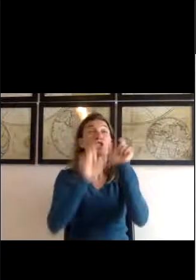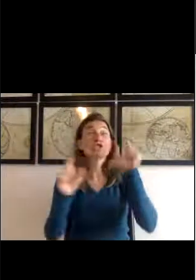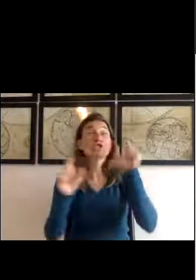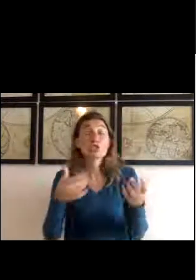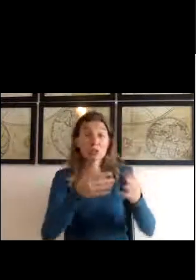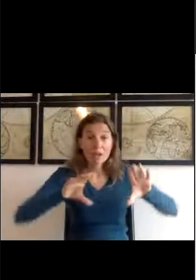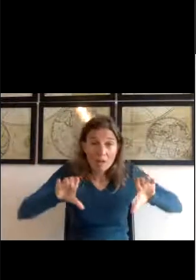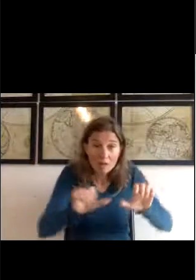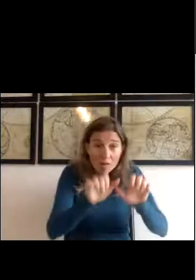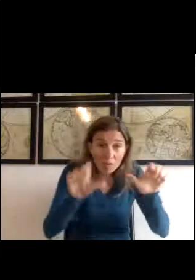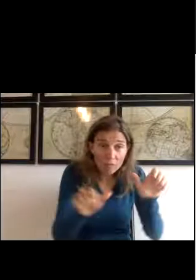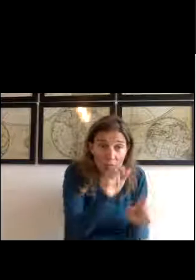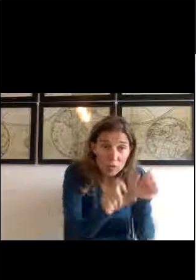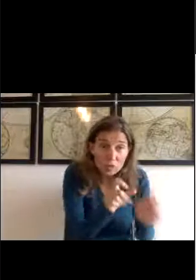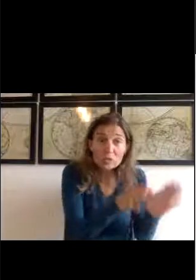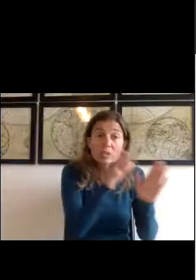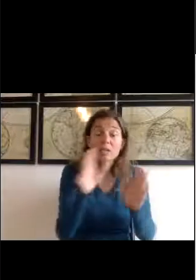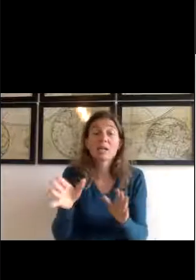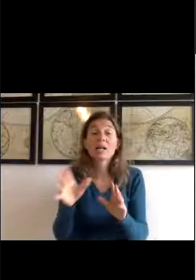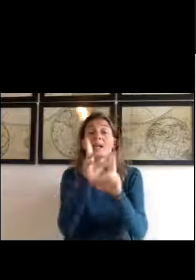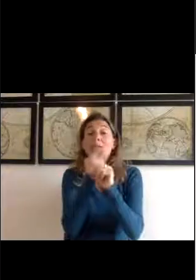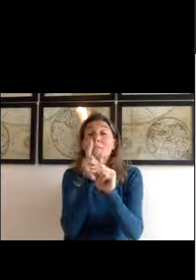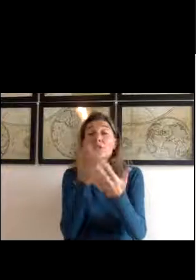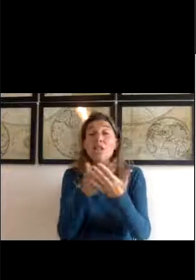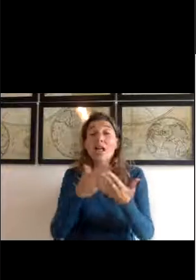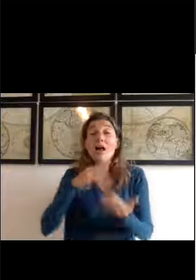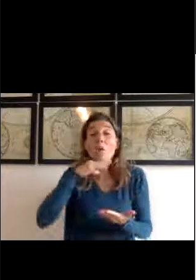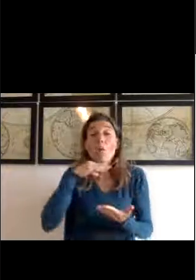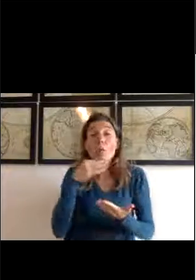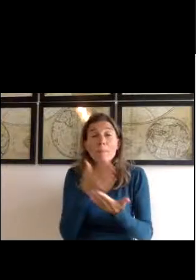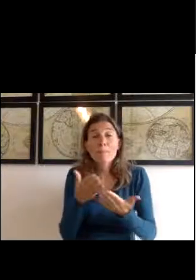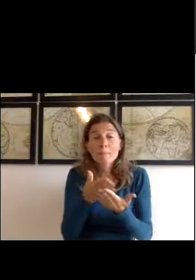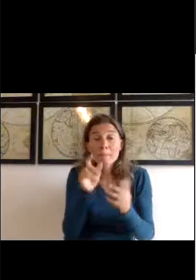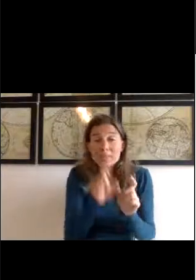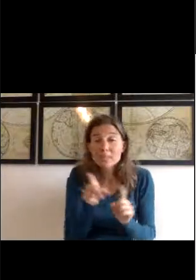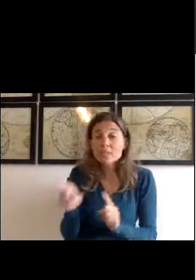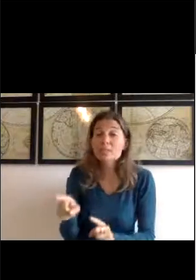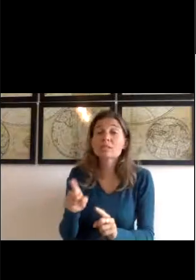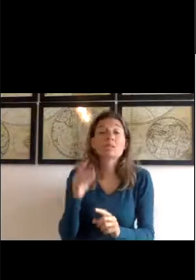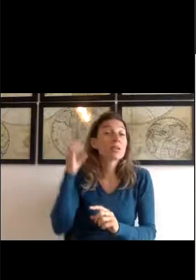speech and language therapists, audiologists and skilled volunteers